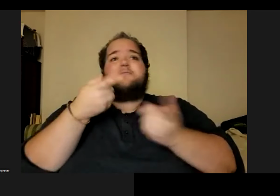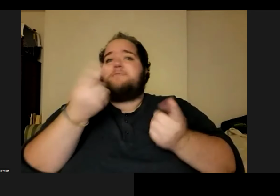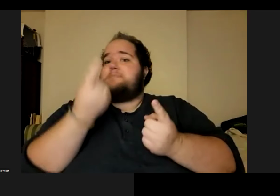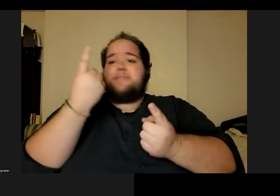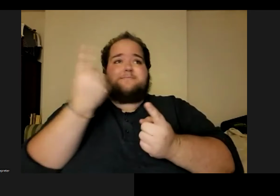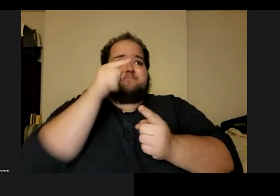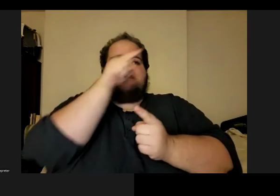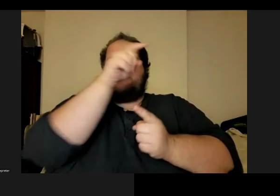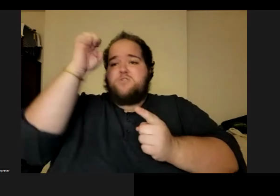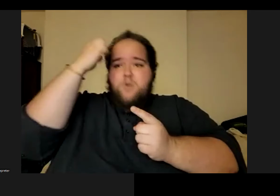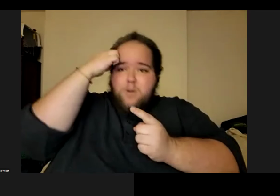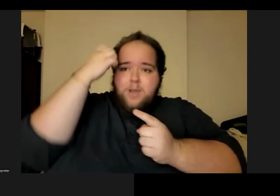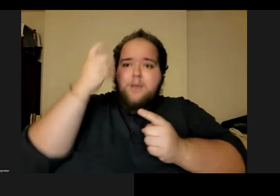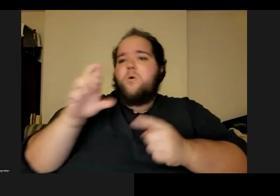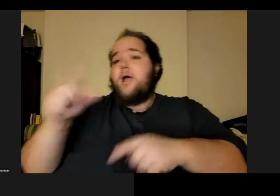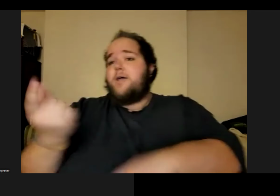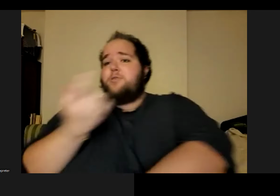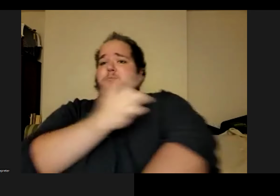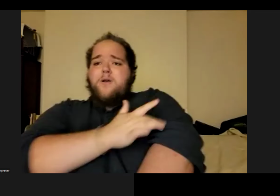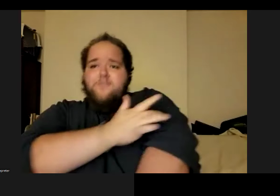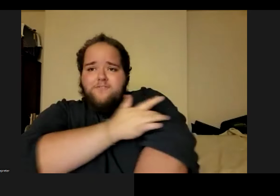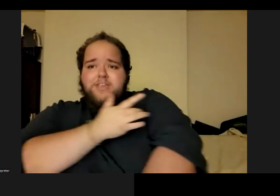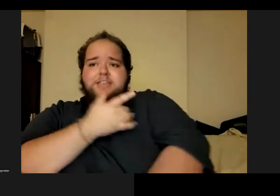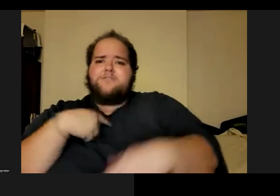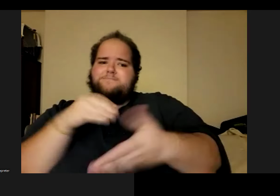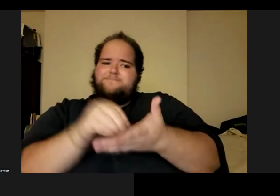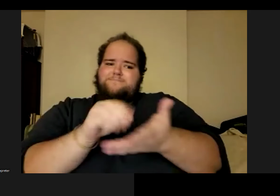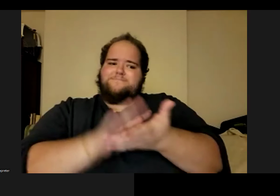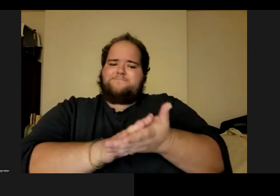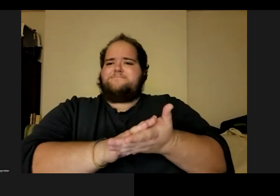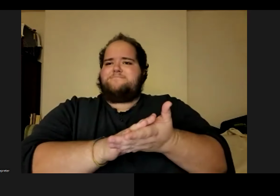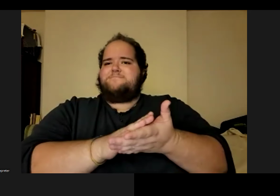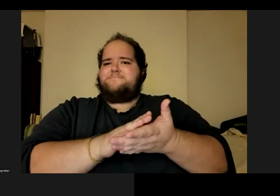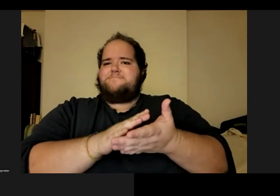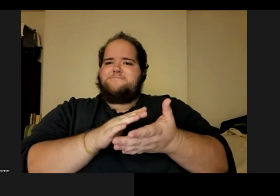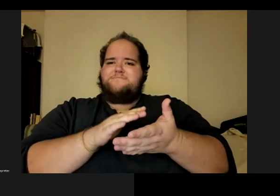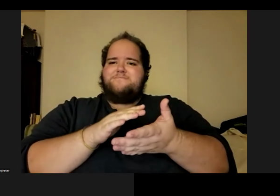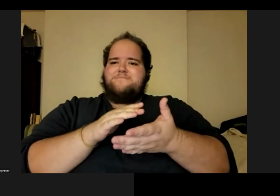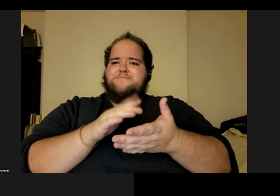It can be super cool to put that on your CV. To talk about kind of where your pieces are